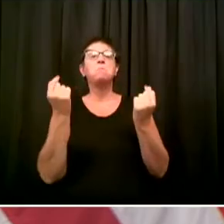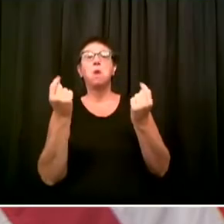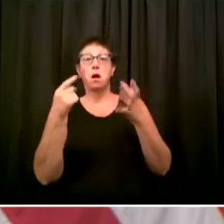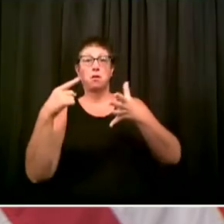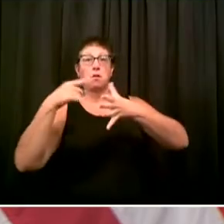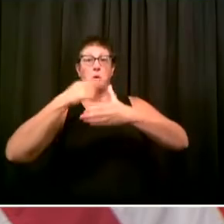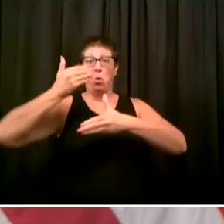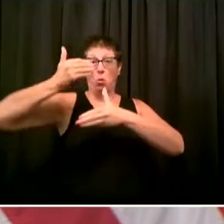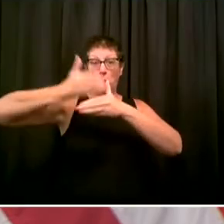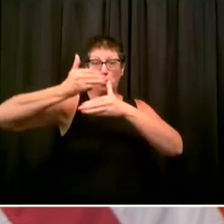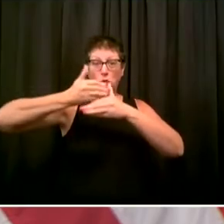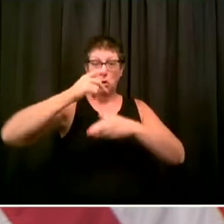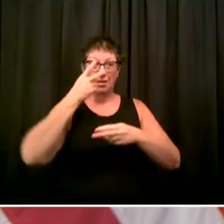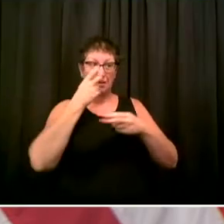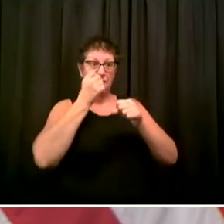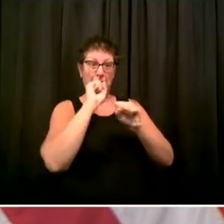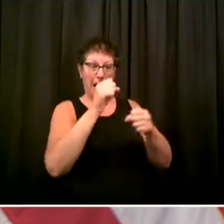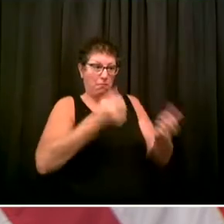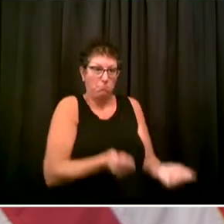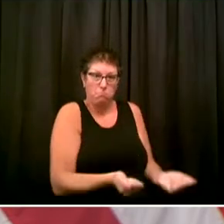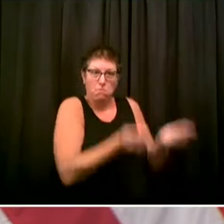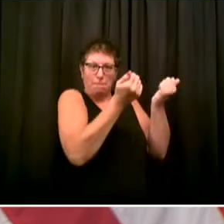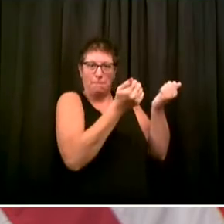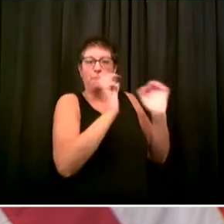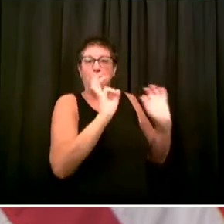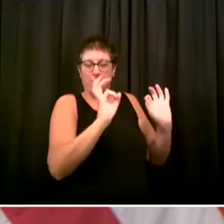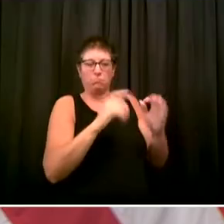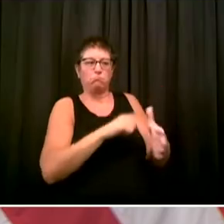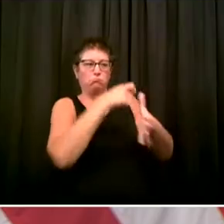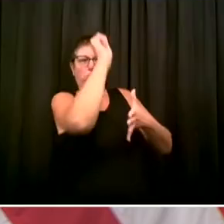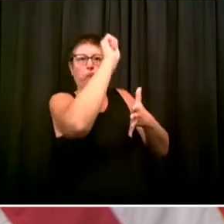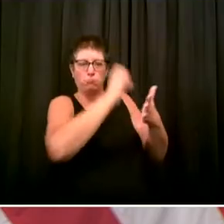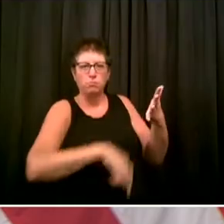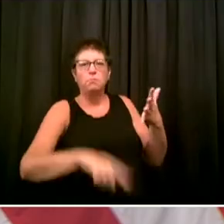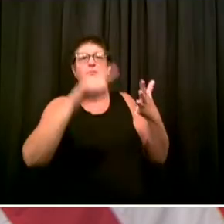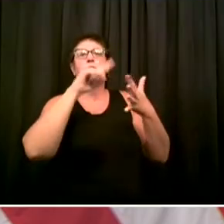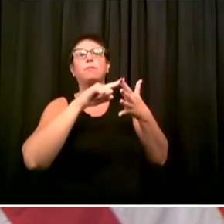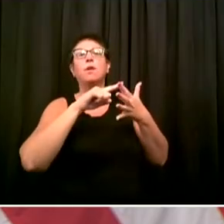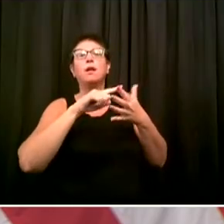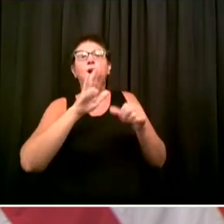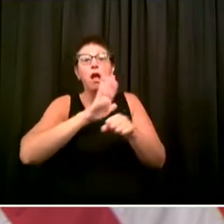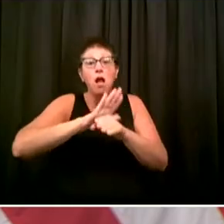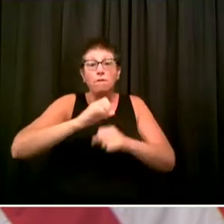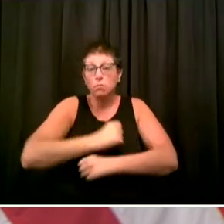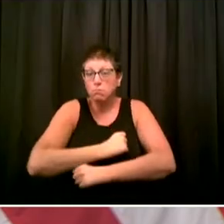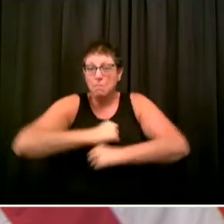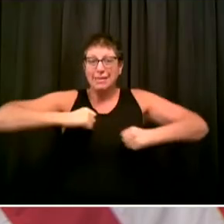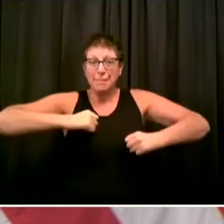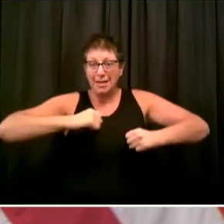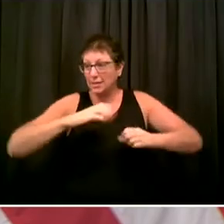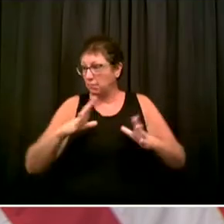TO ENSURE PROPER SOCIAL DISTANCING, WINDOWS, WHETHER I CAN OPEN AND